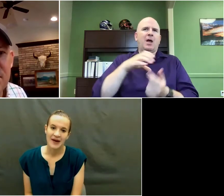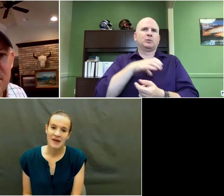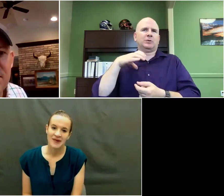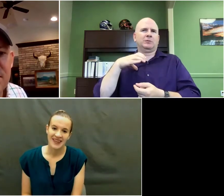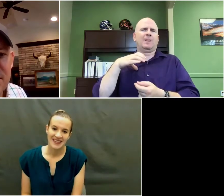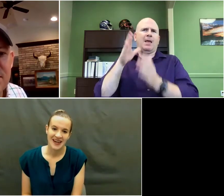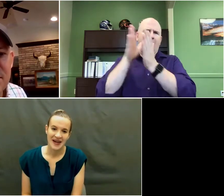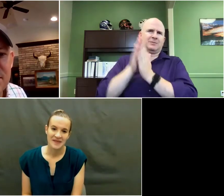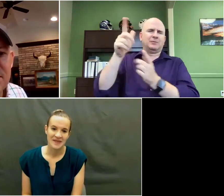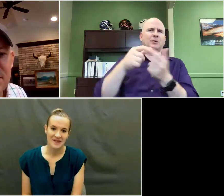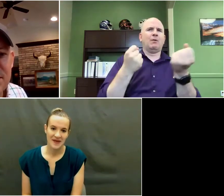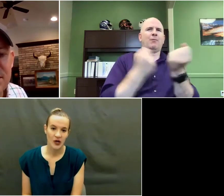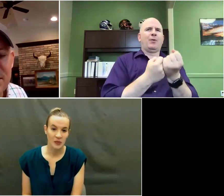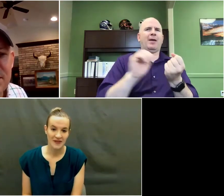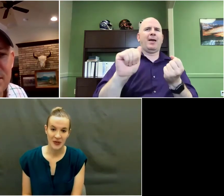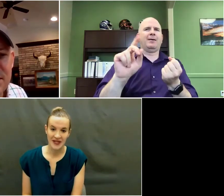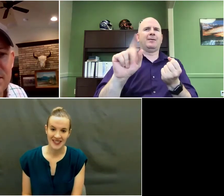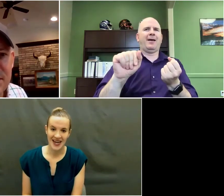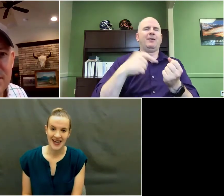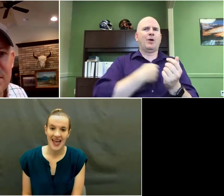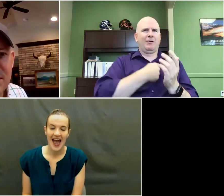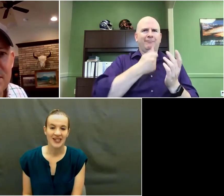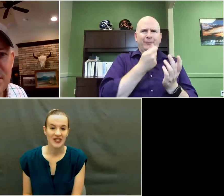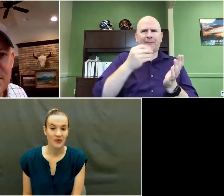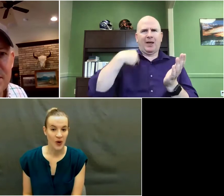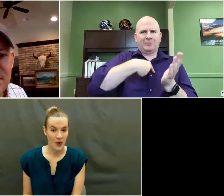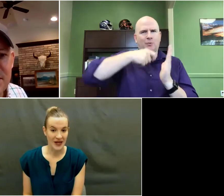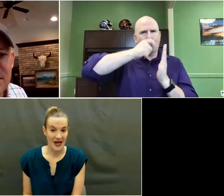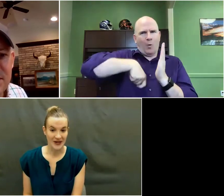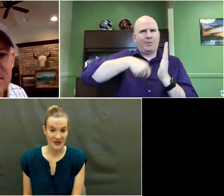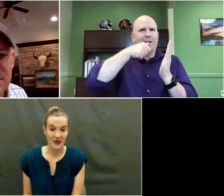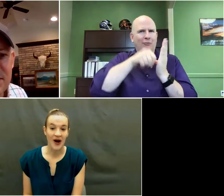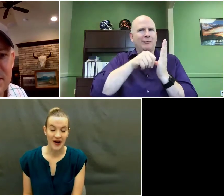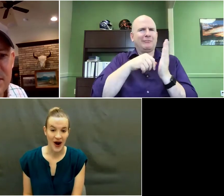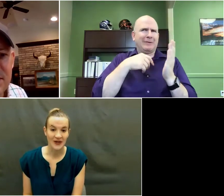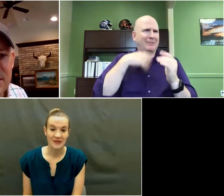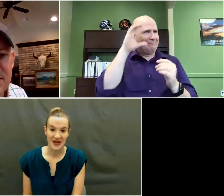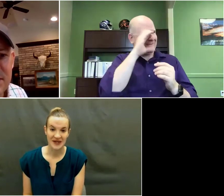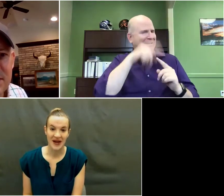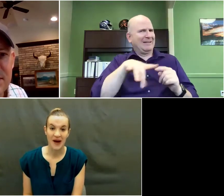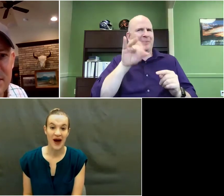remember at that time, a group of students and I actually wrote a letter to our congressman about